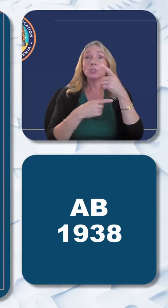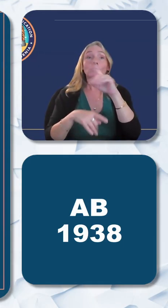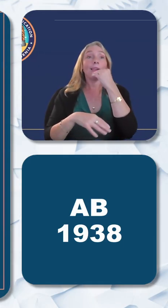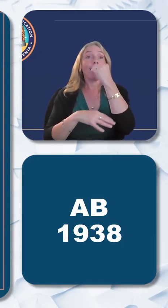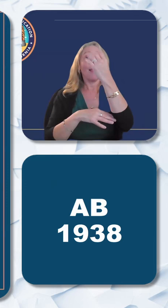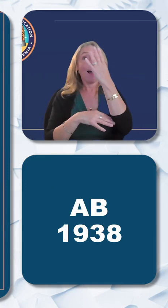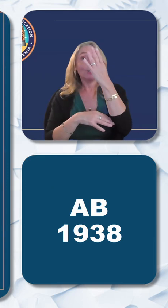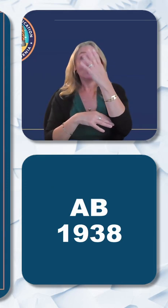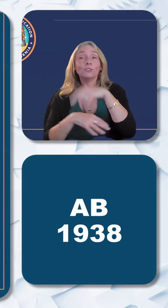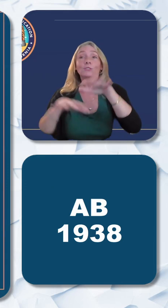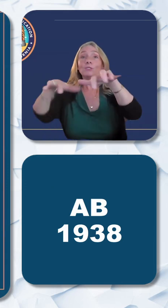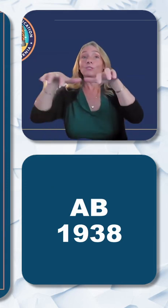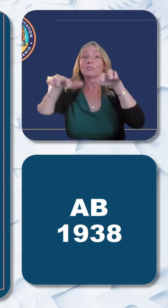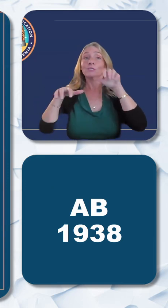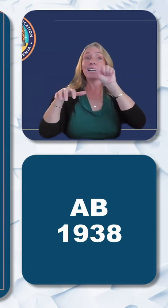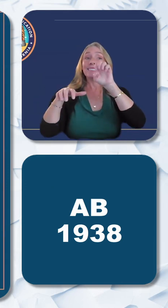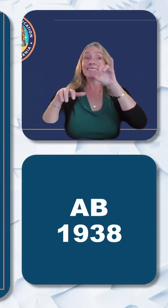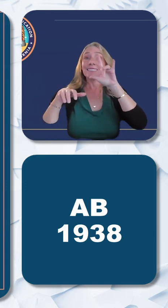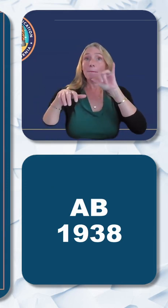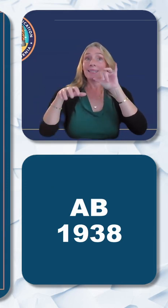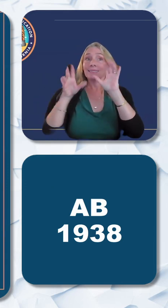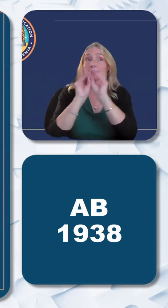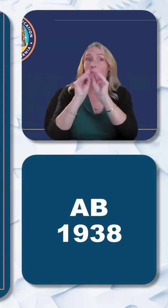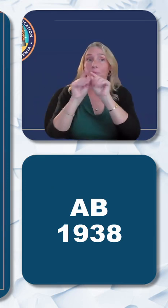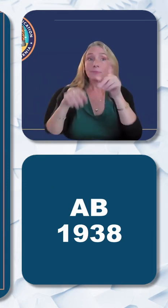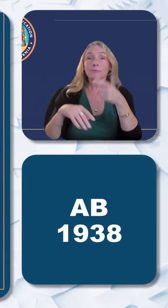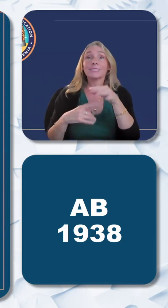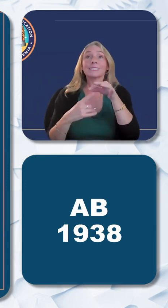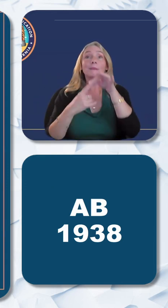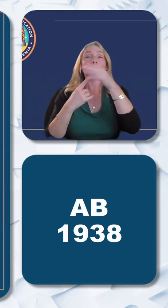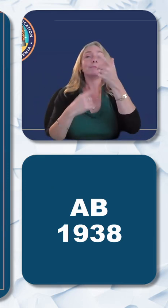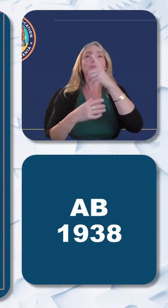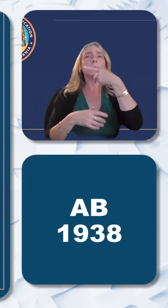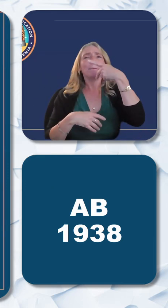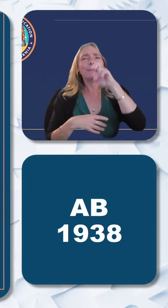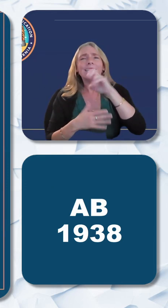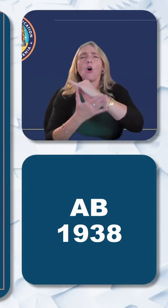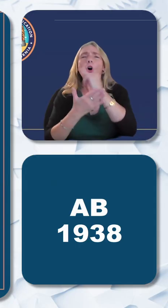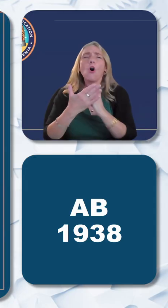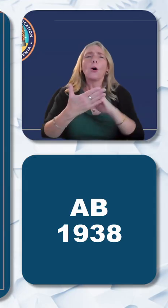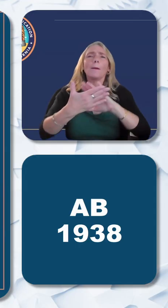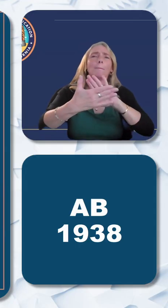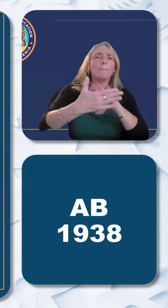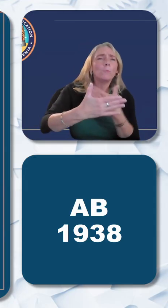Do they have access to group sessions, recess, lunch, assemblies?